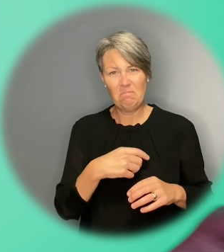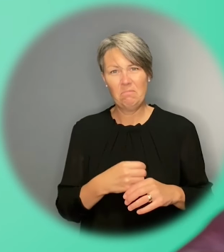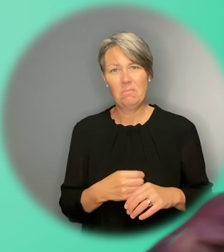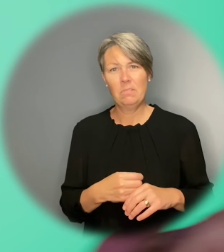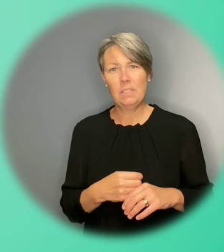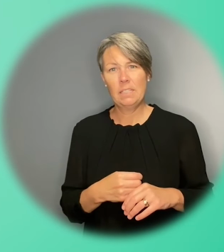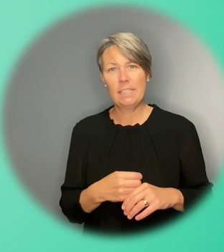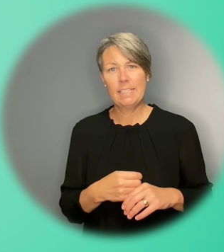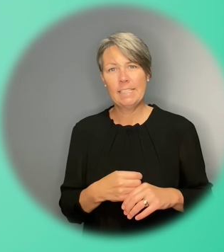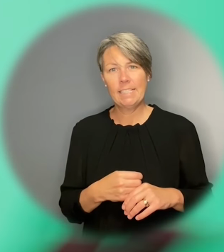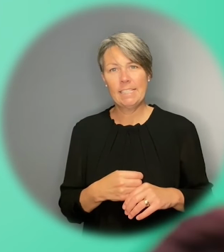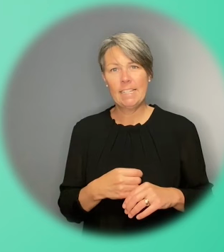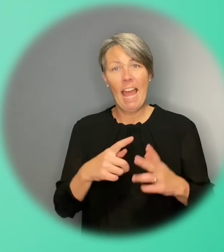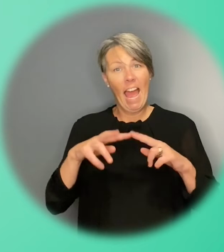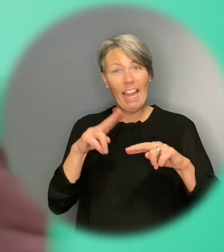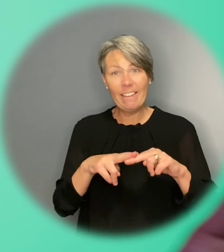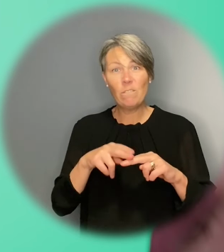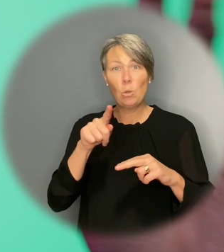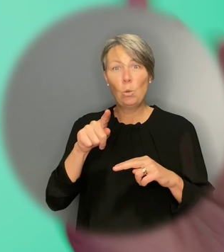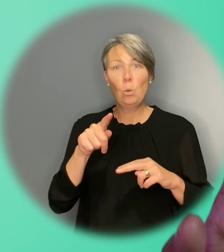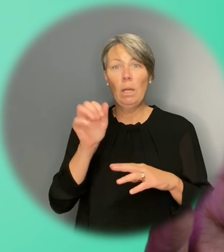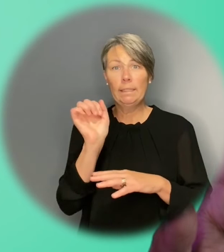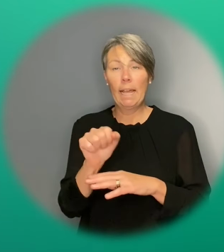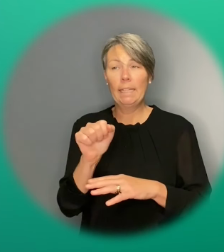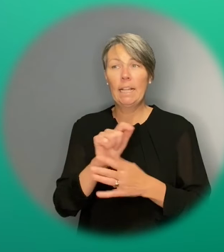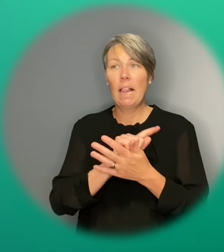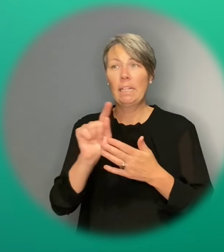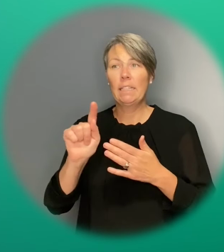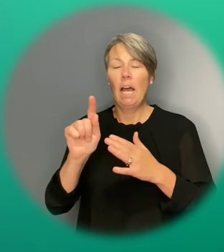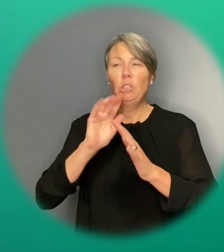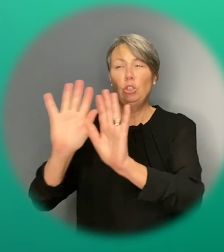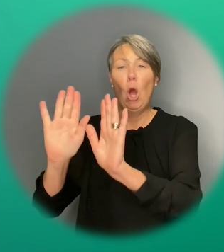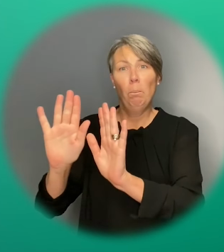situation. Like if you need to say stop, time out, hold up. When it feels safe and